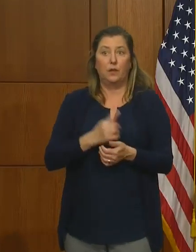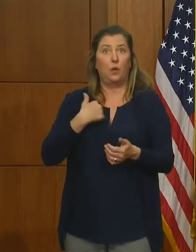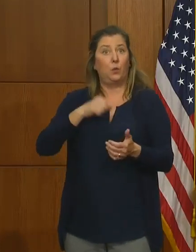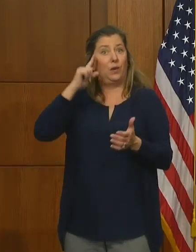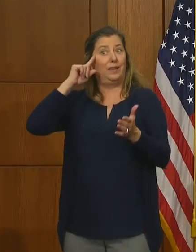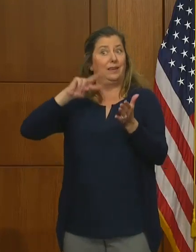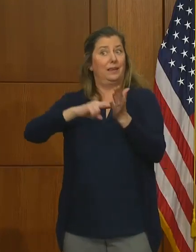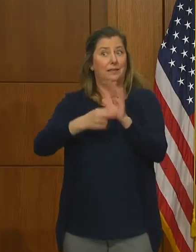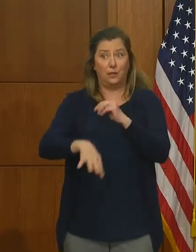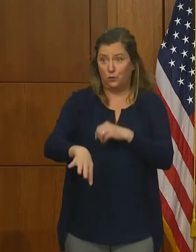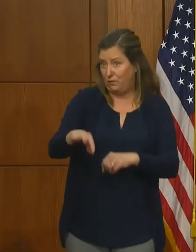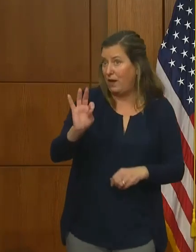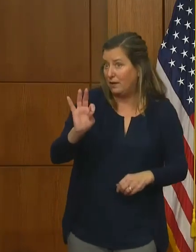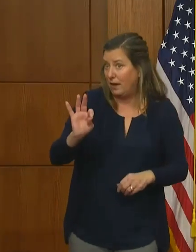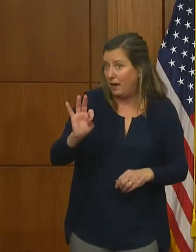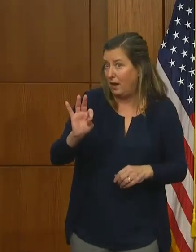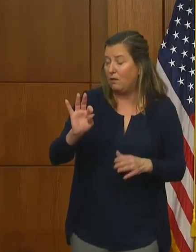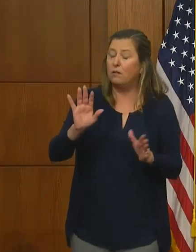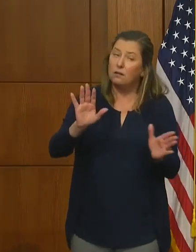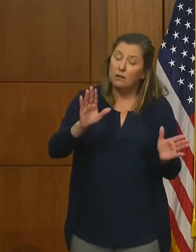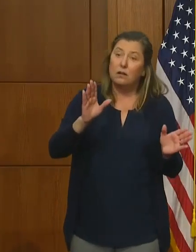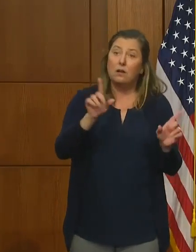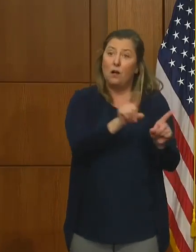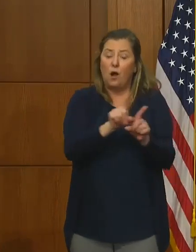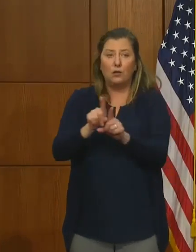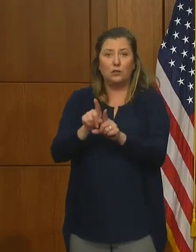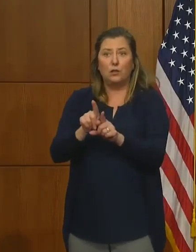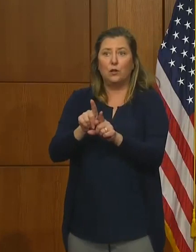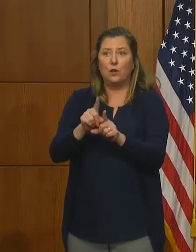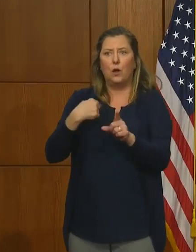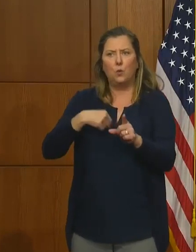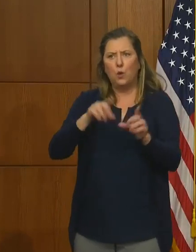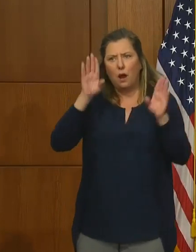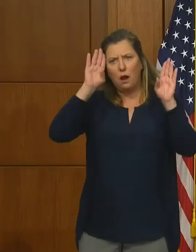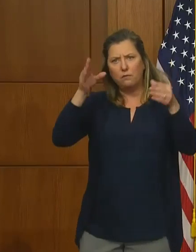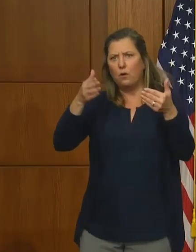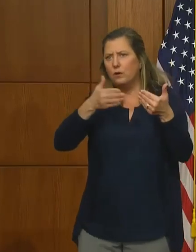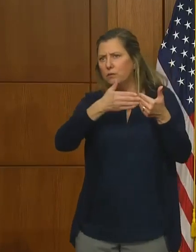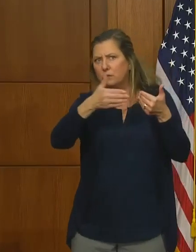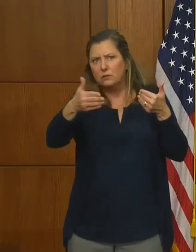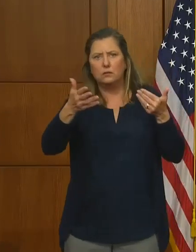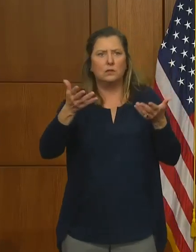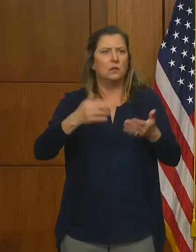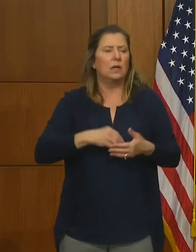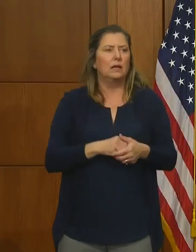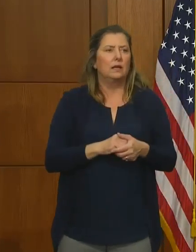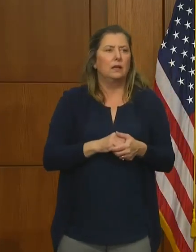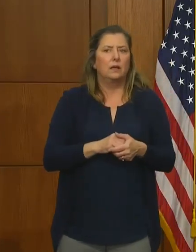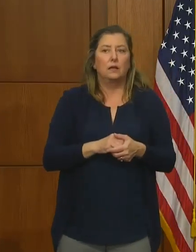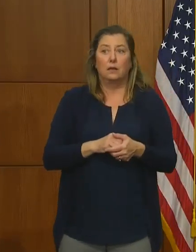RESOURCES SO. WE INTEND TO FIND THAT OUT OUR- WORK BUT ON THE